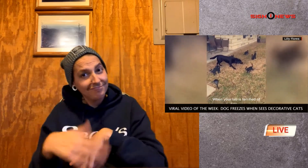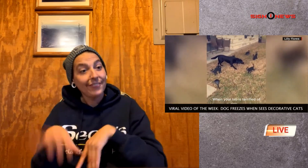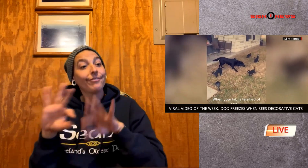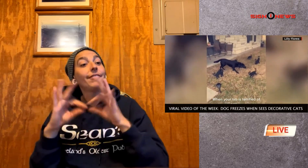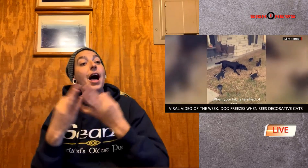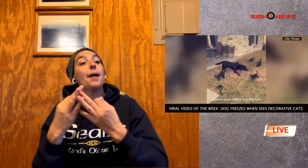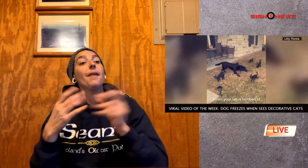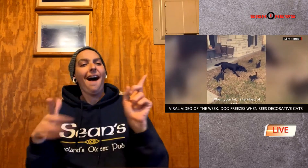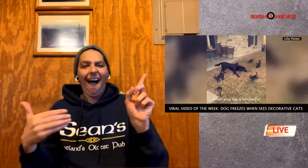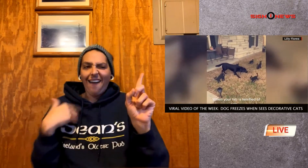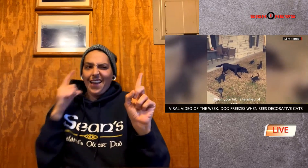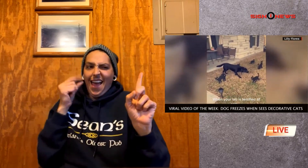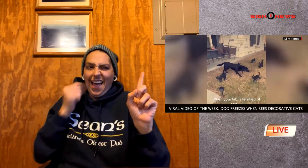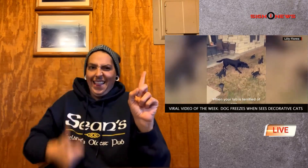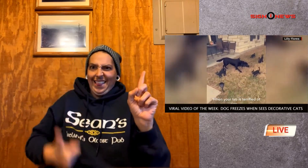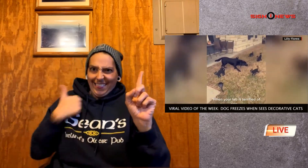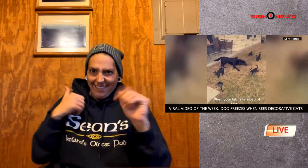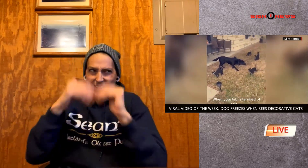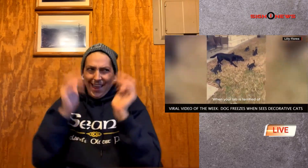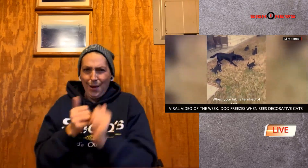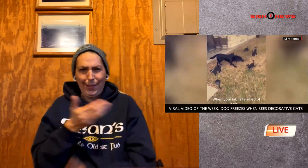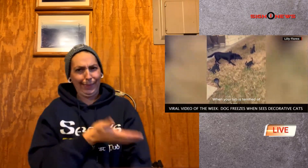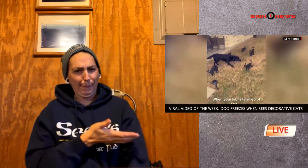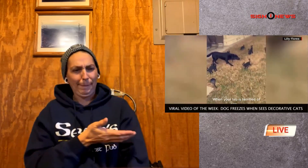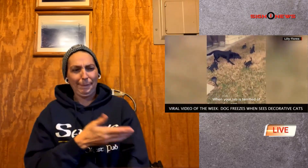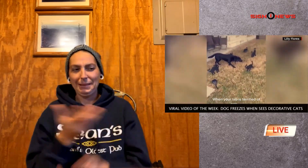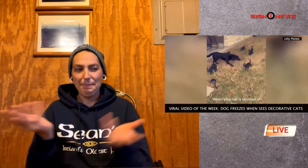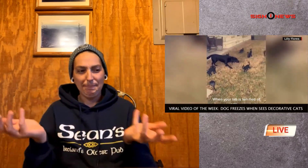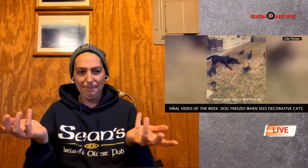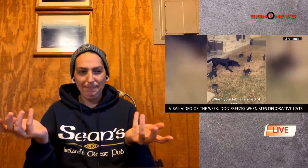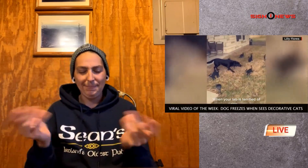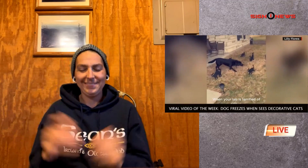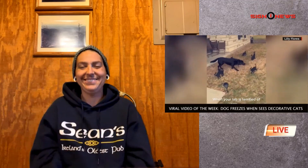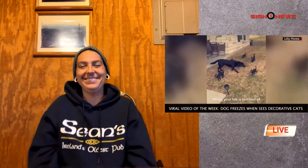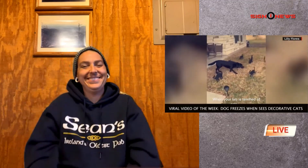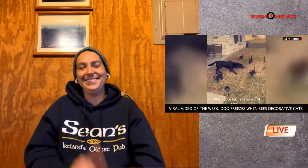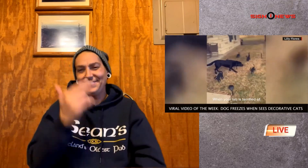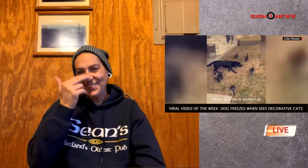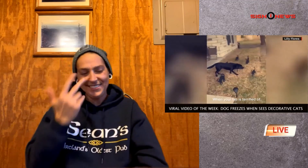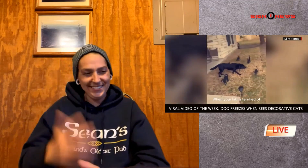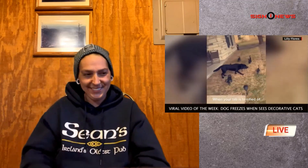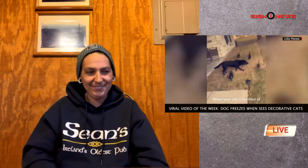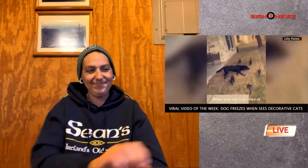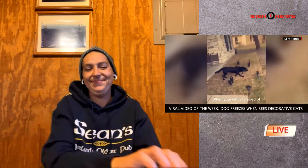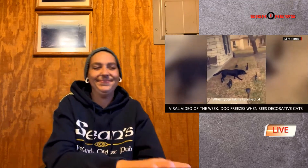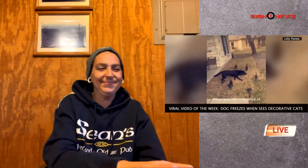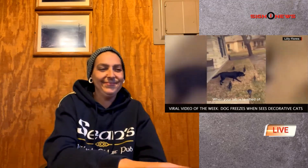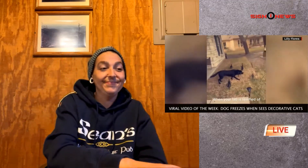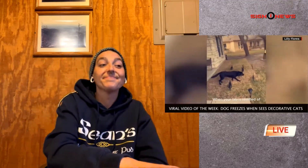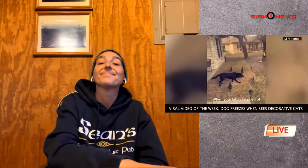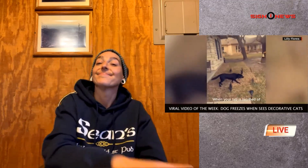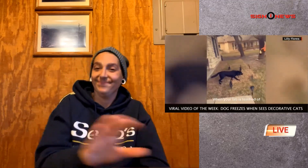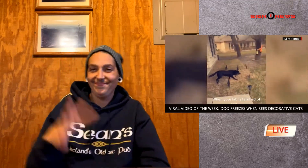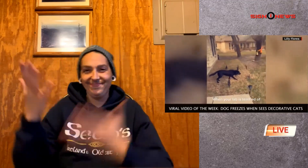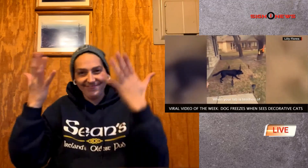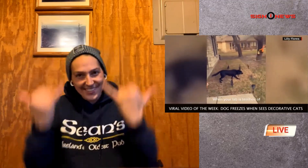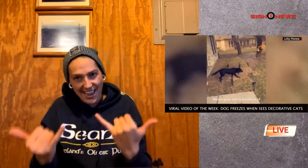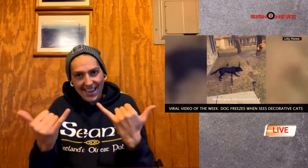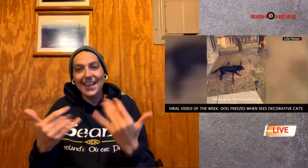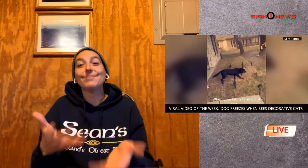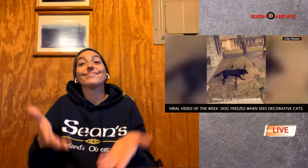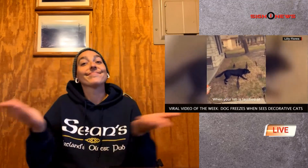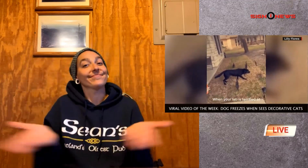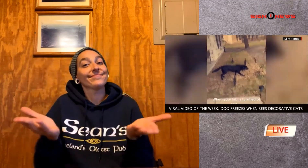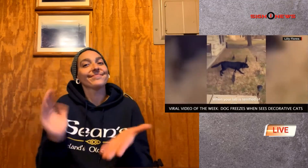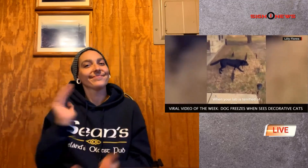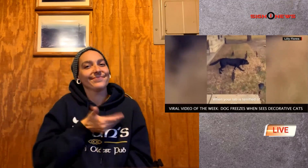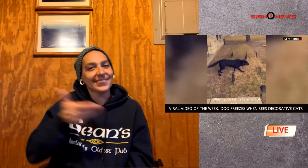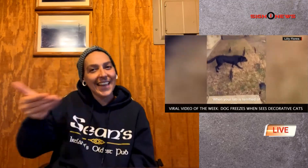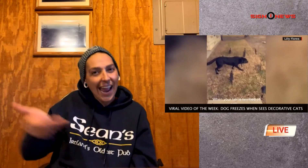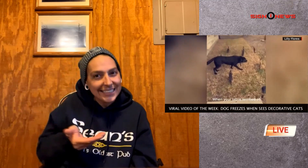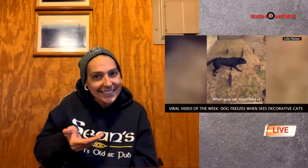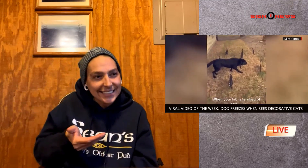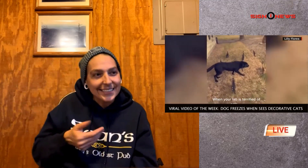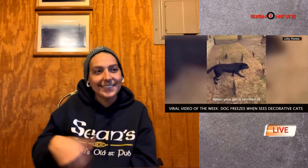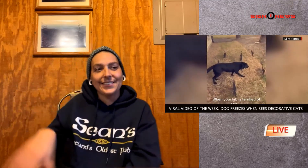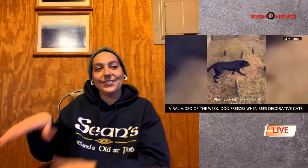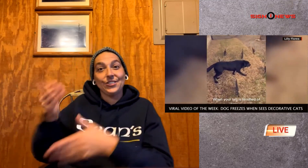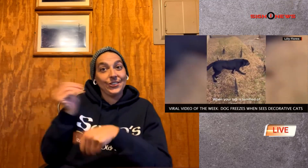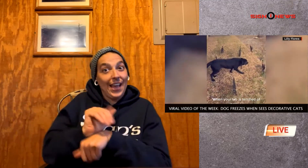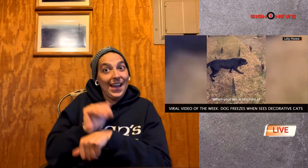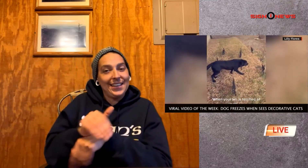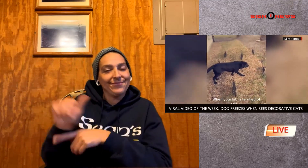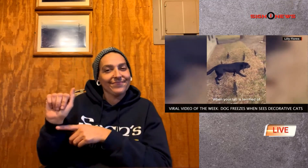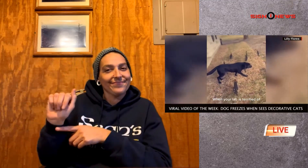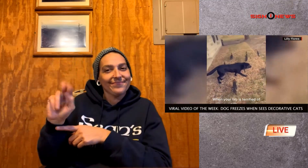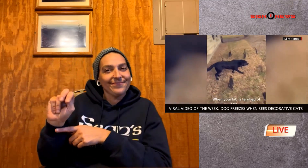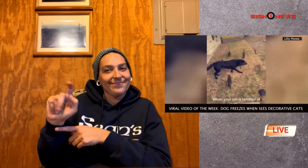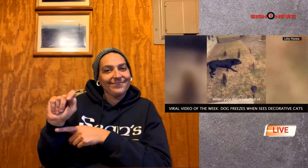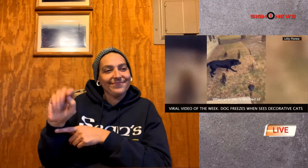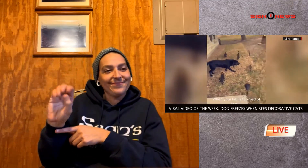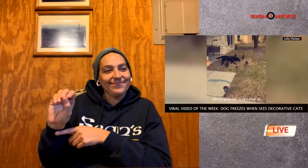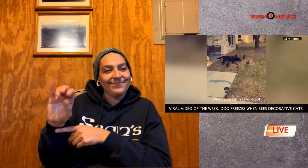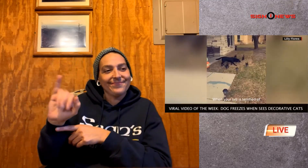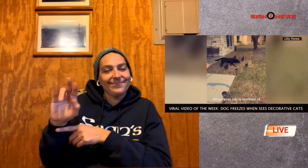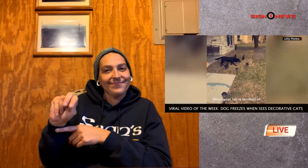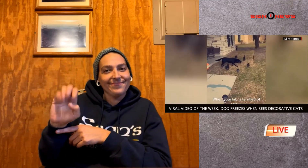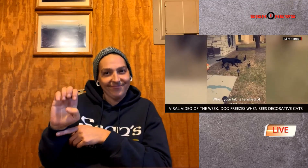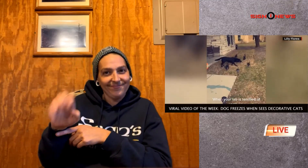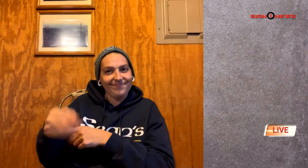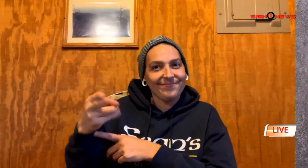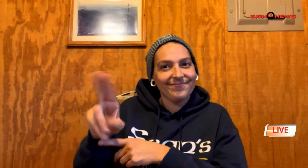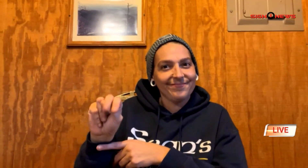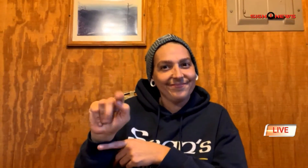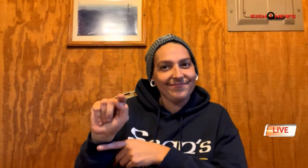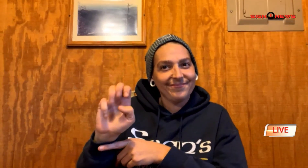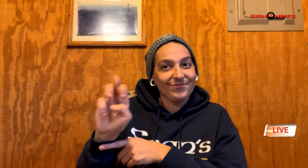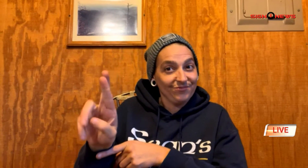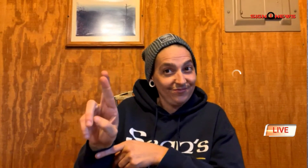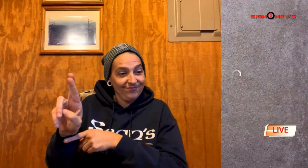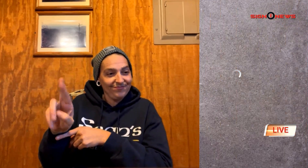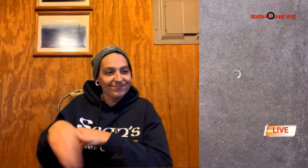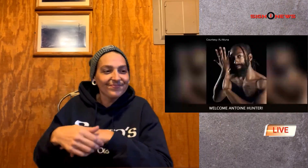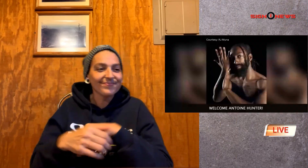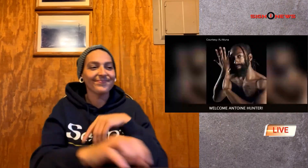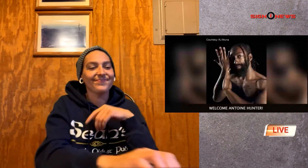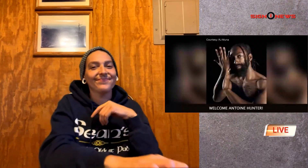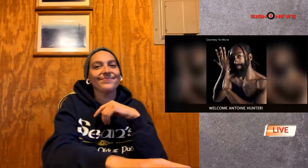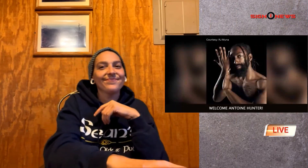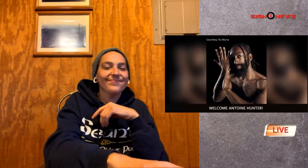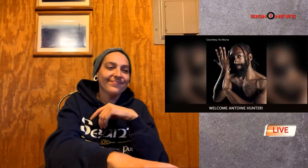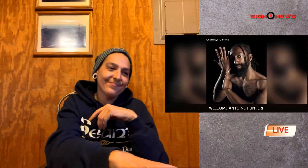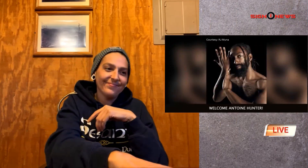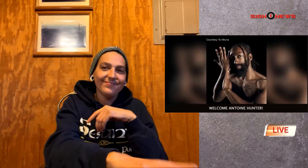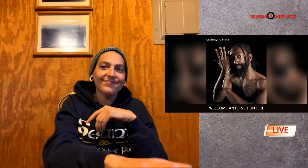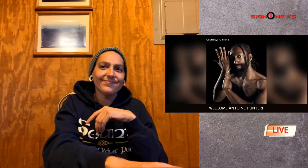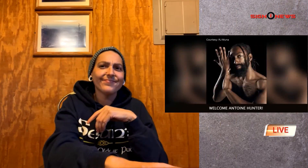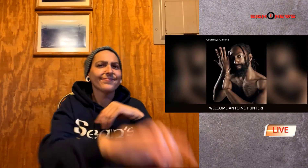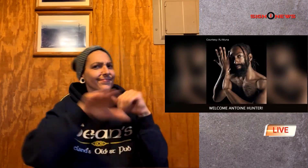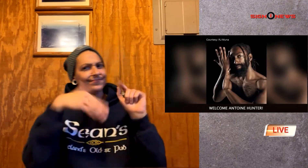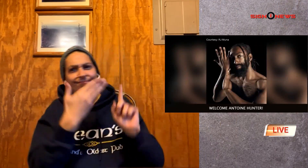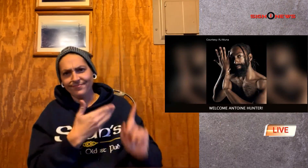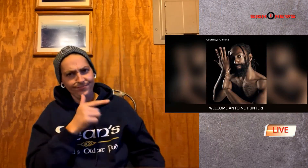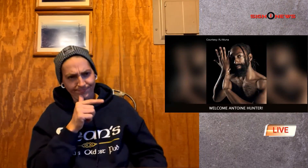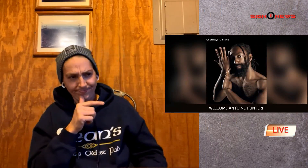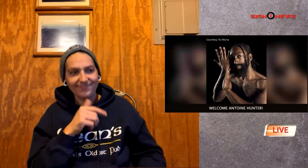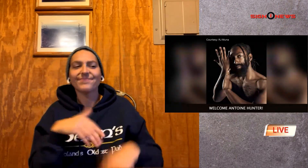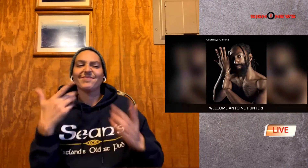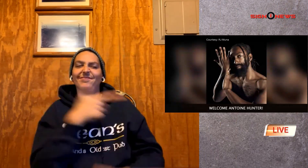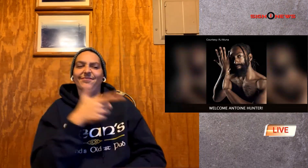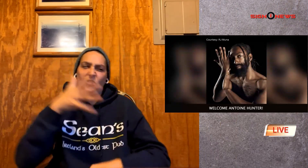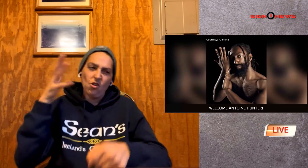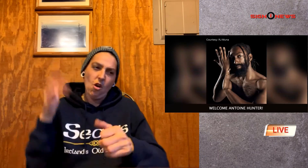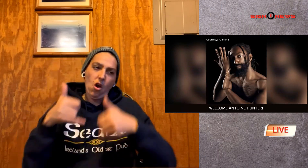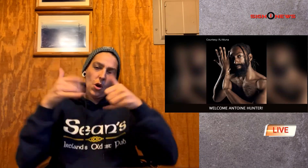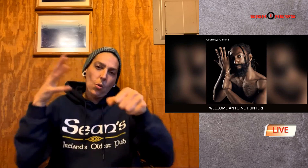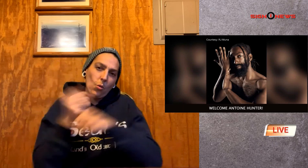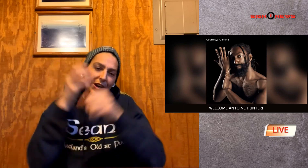lives in the house with him that's funny now my guest tonight is Antoine Hunter